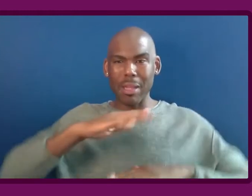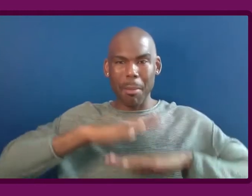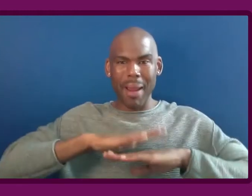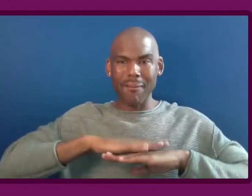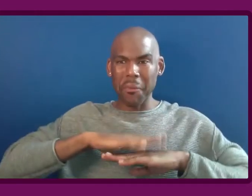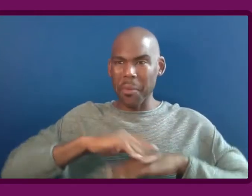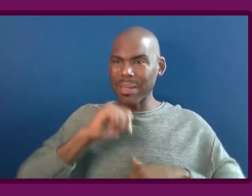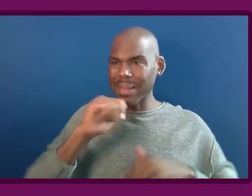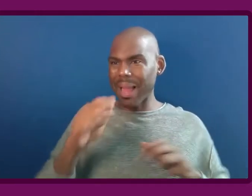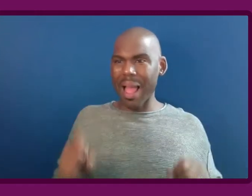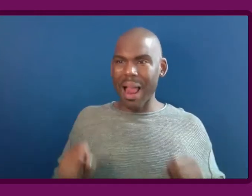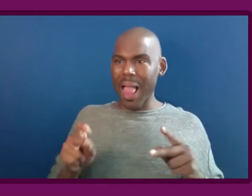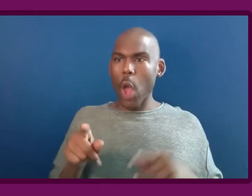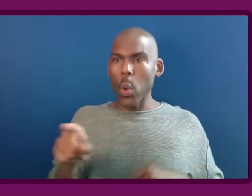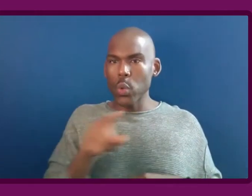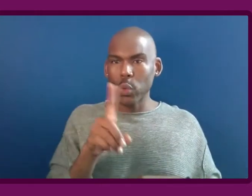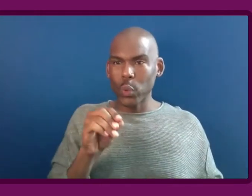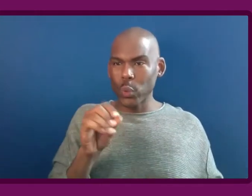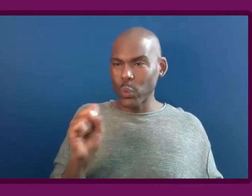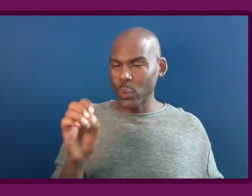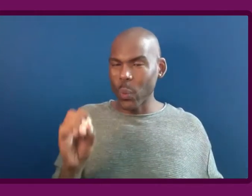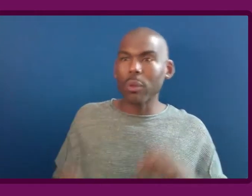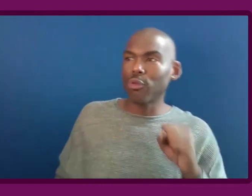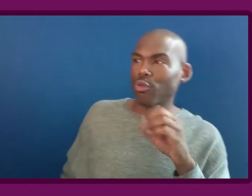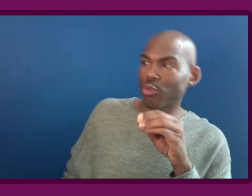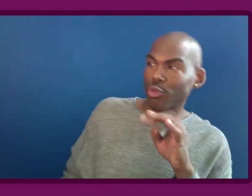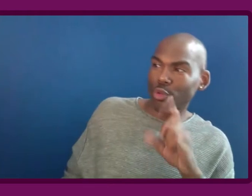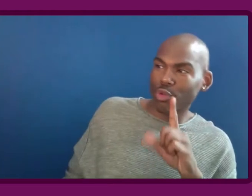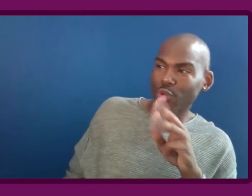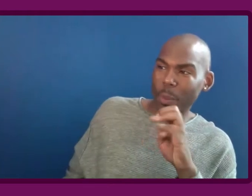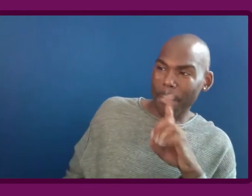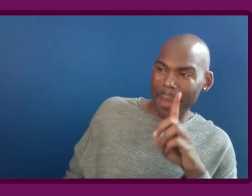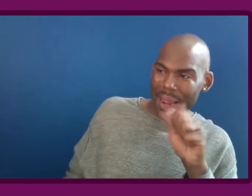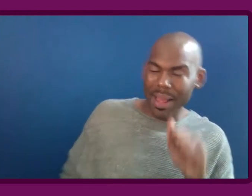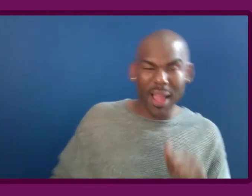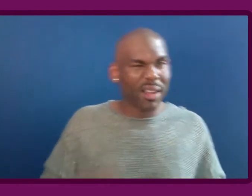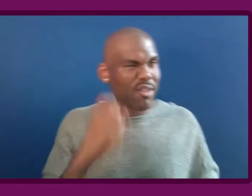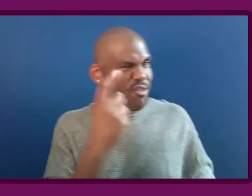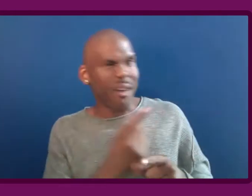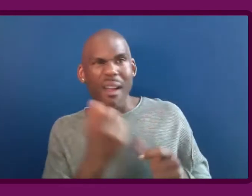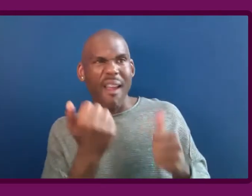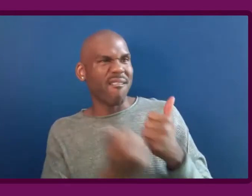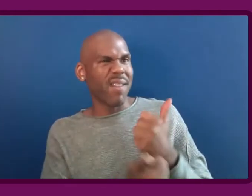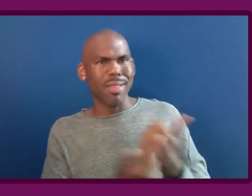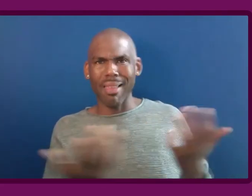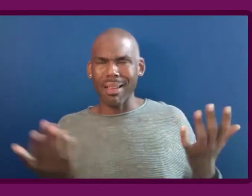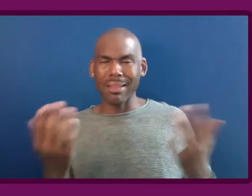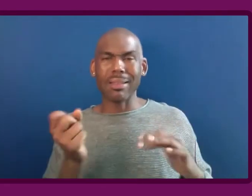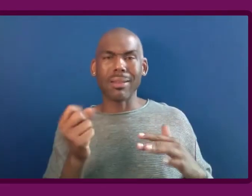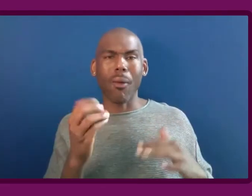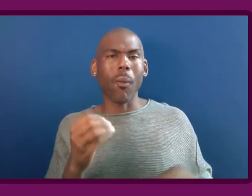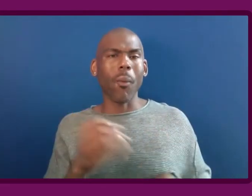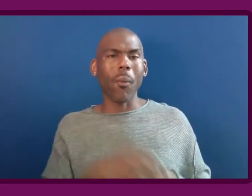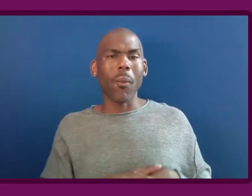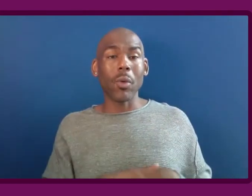but these platforms that allow you do so. Ashley Inkumsah: Social media. Maryangel Garcia-Ramos: Twitter, whatever you want, right? Ashley Inkumsah: Yep. Maryangel Garcia-Ramos: